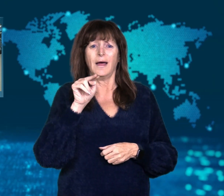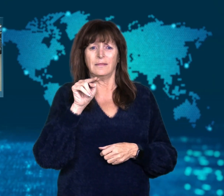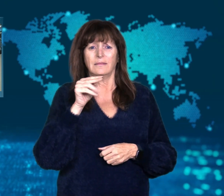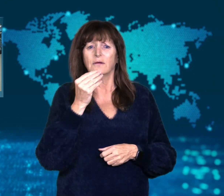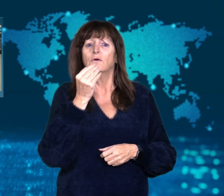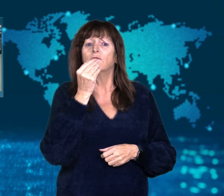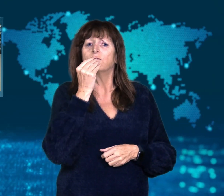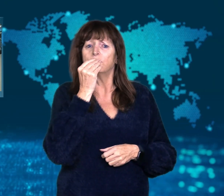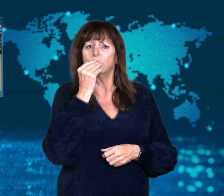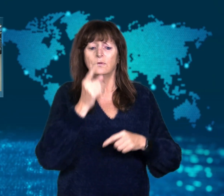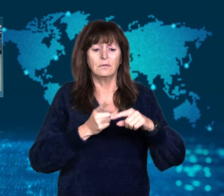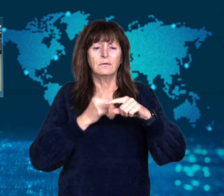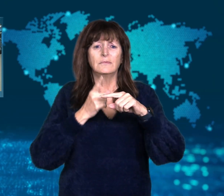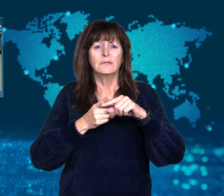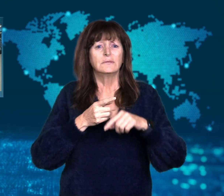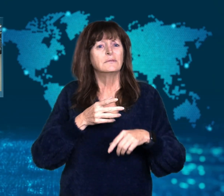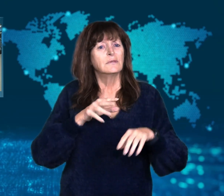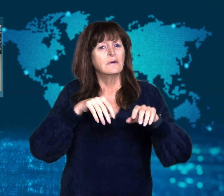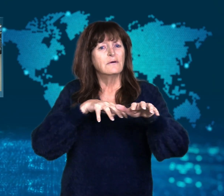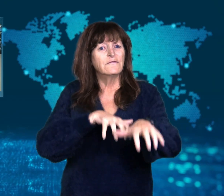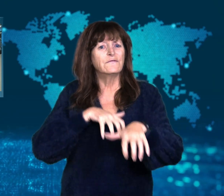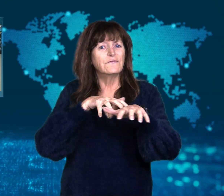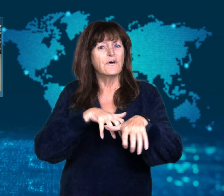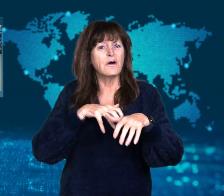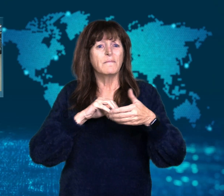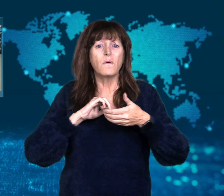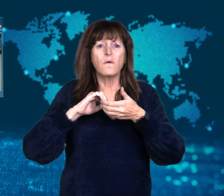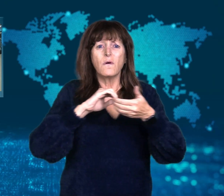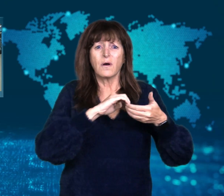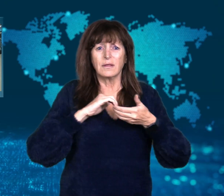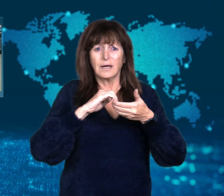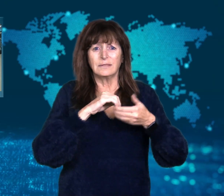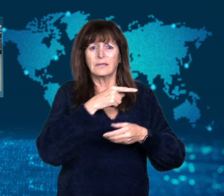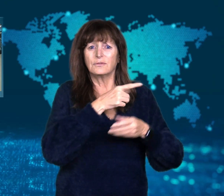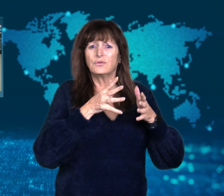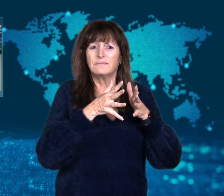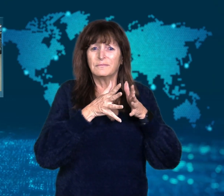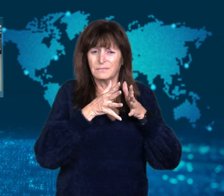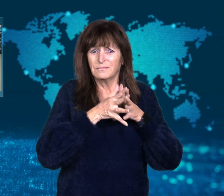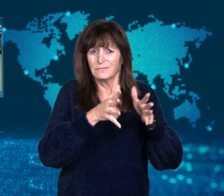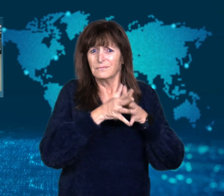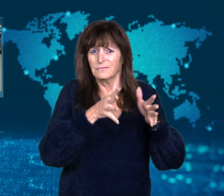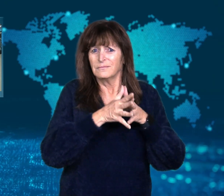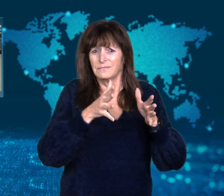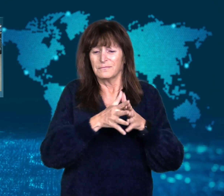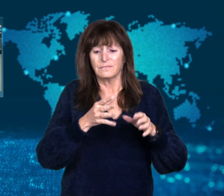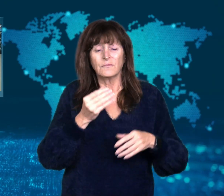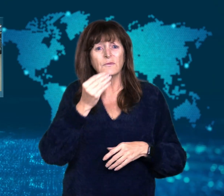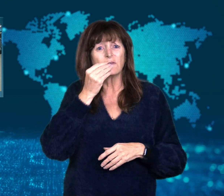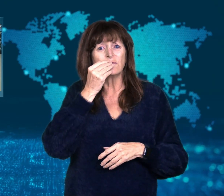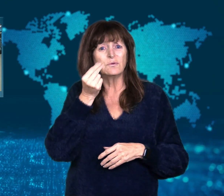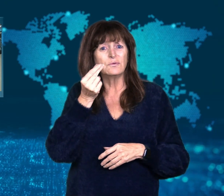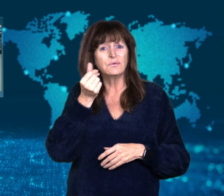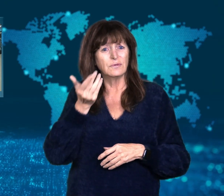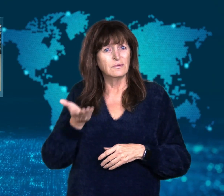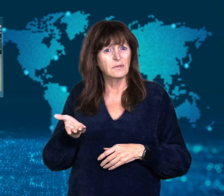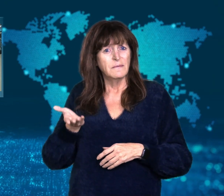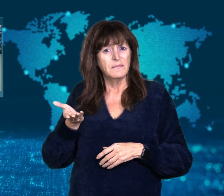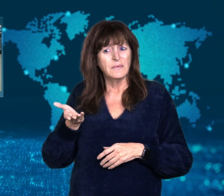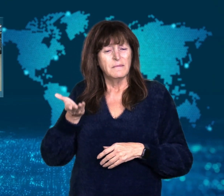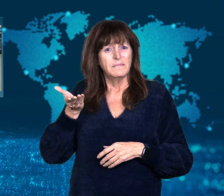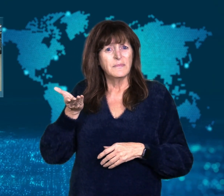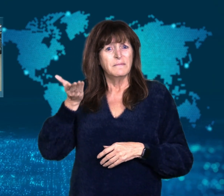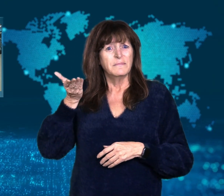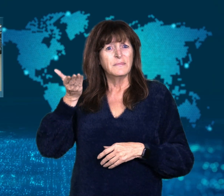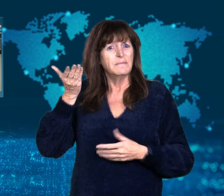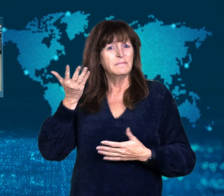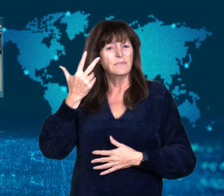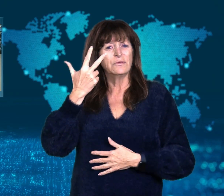According to the United Nations’ Food and Agriculture Organization (FAO),